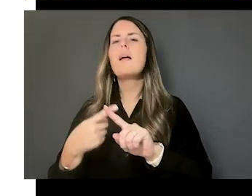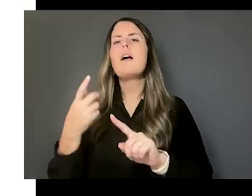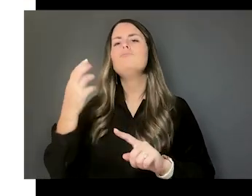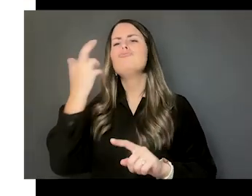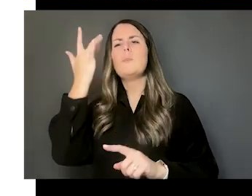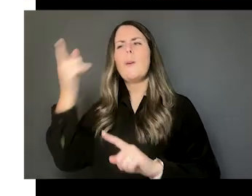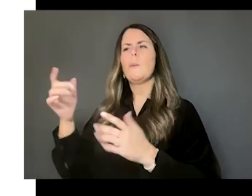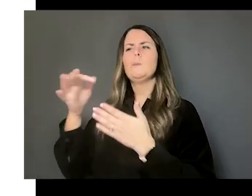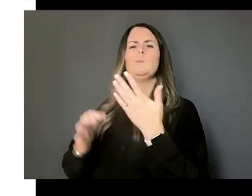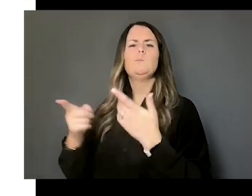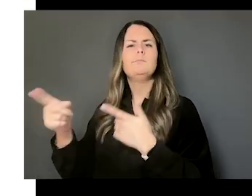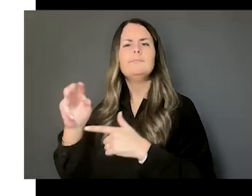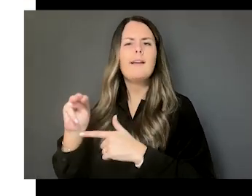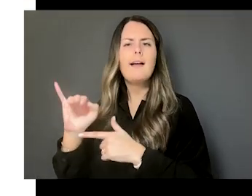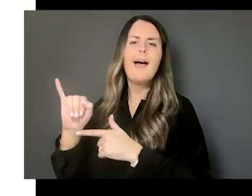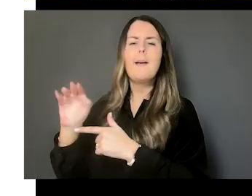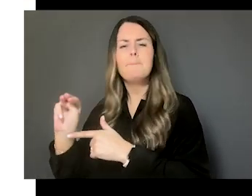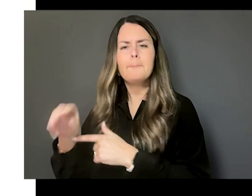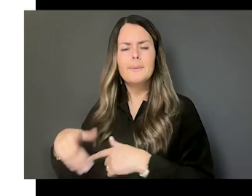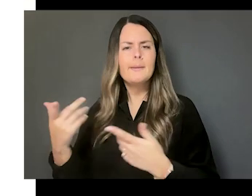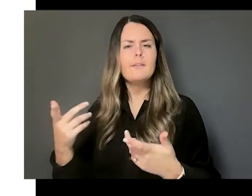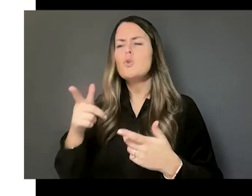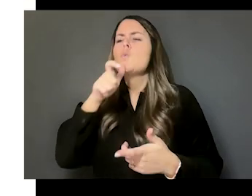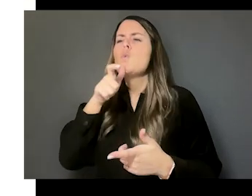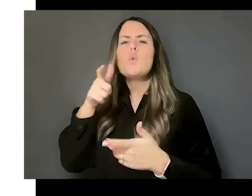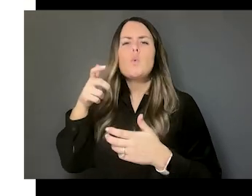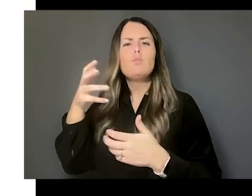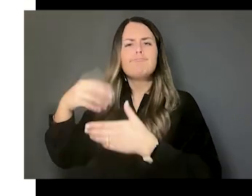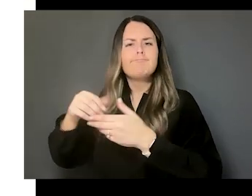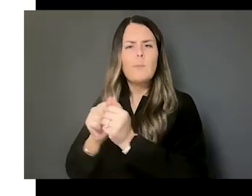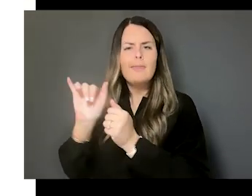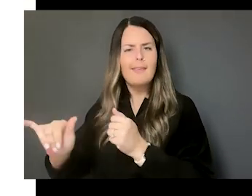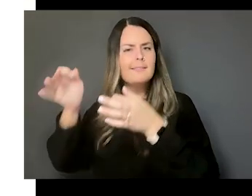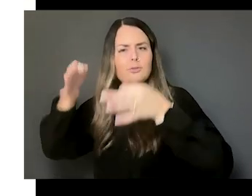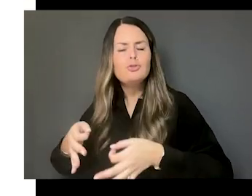Who was involved with the decision to implement IM Math in your context?